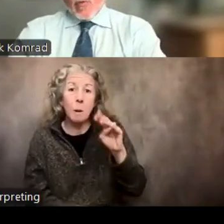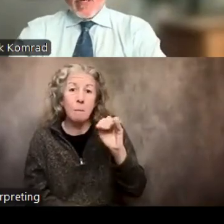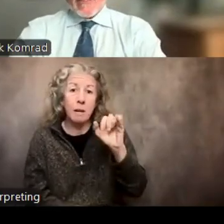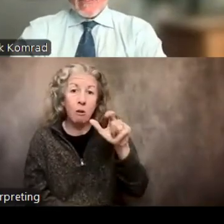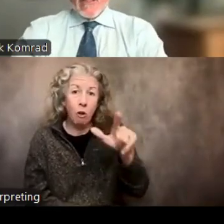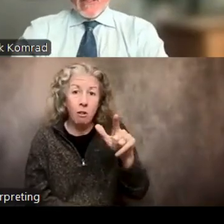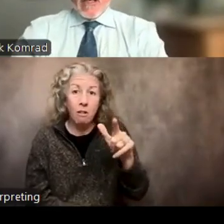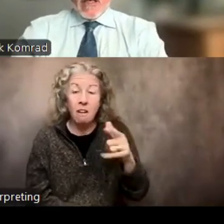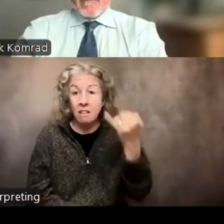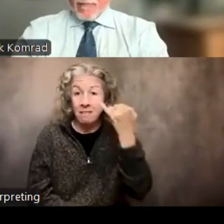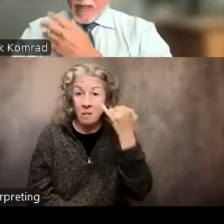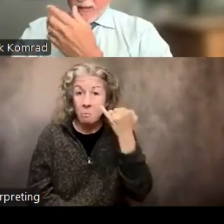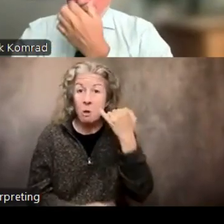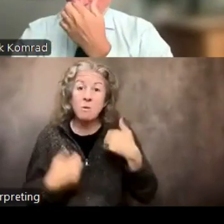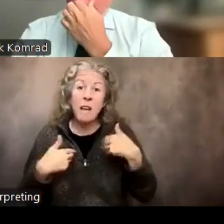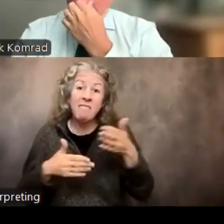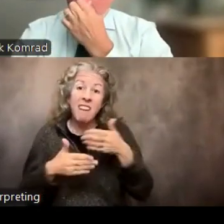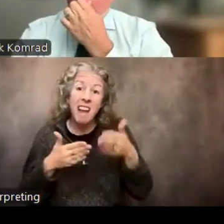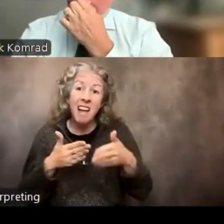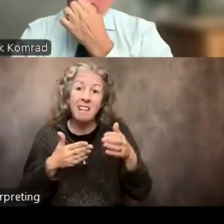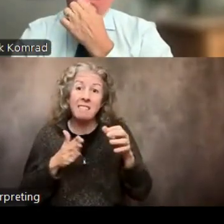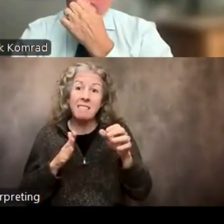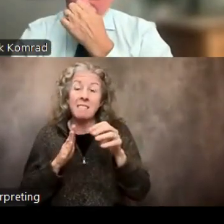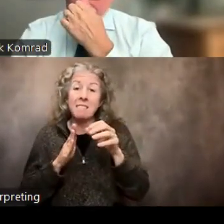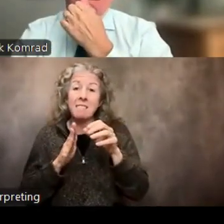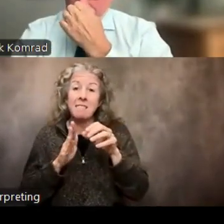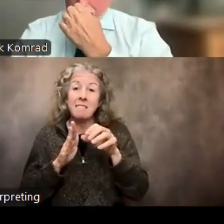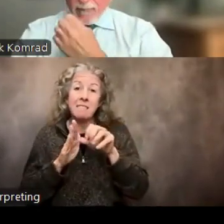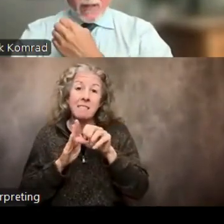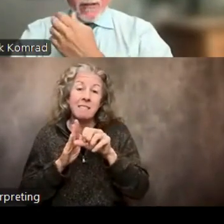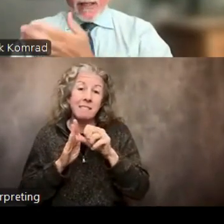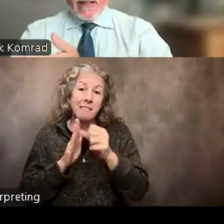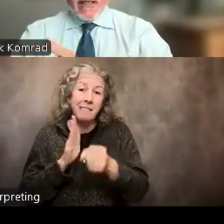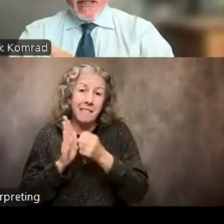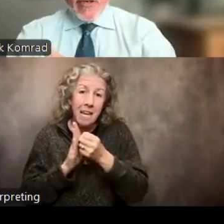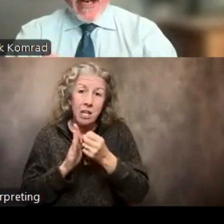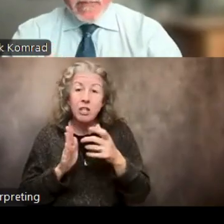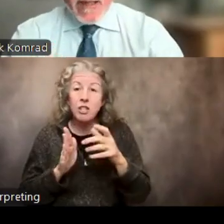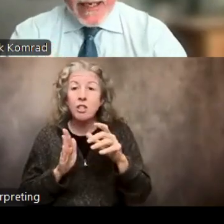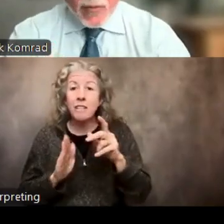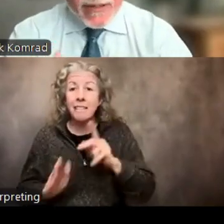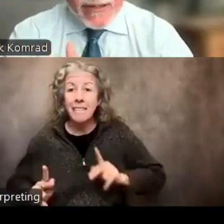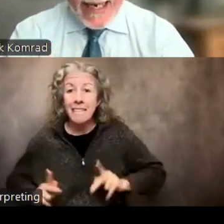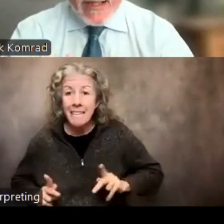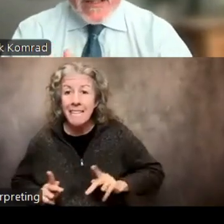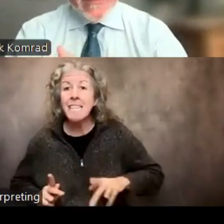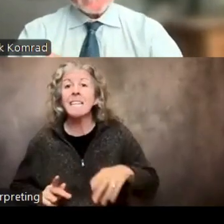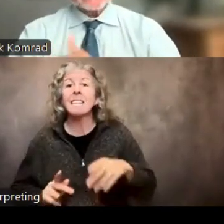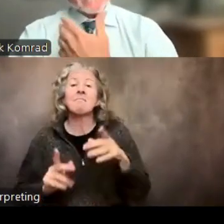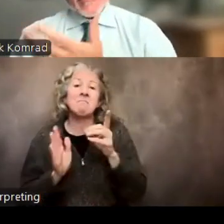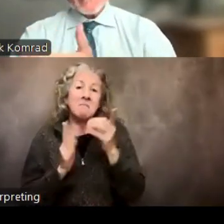want you don't want a kidney transplant or dialysis, you're